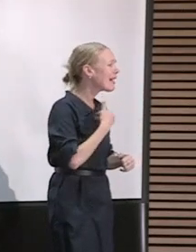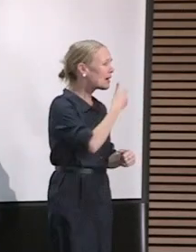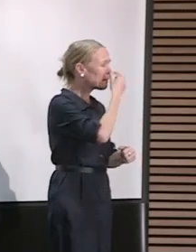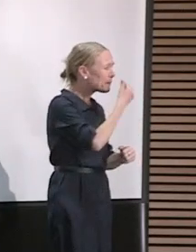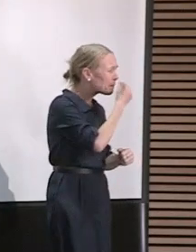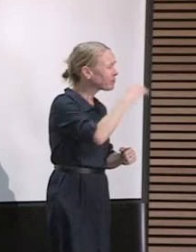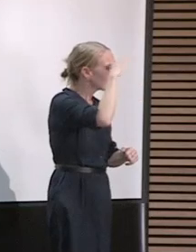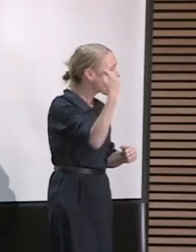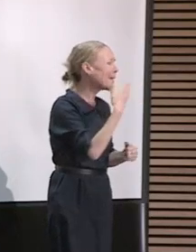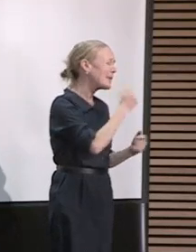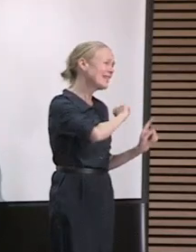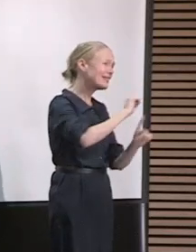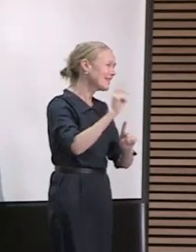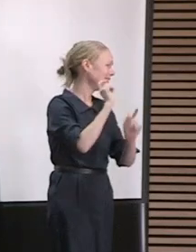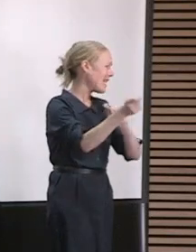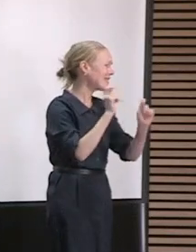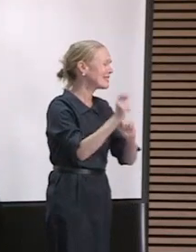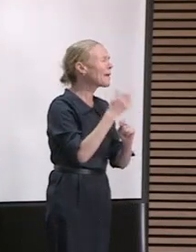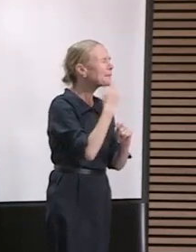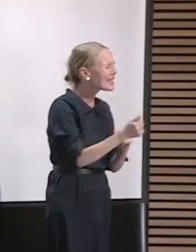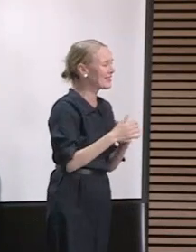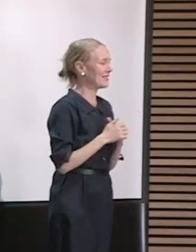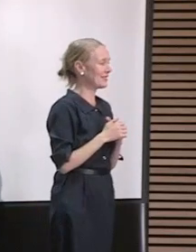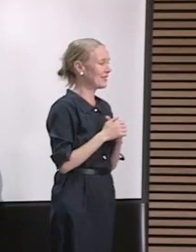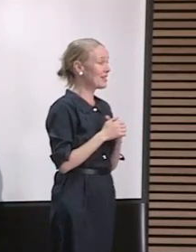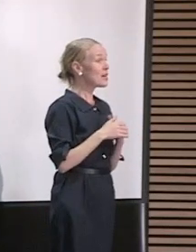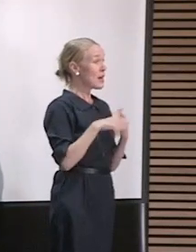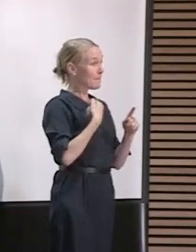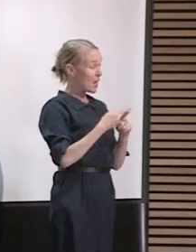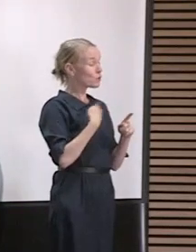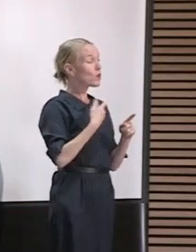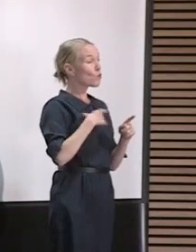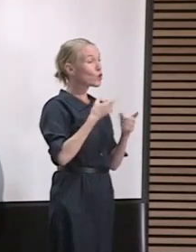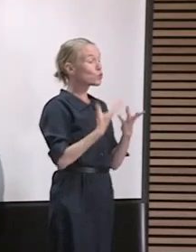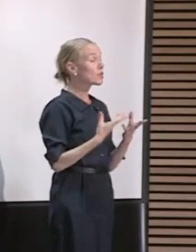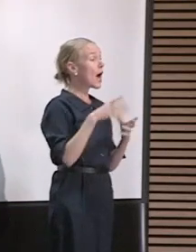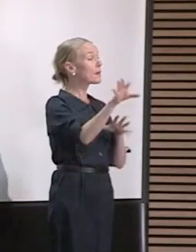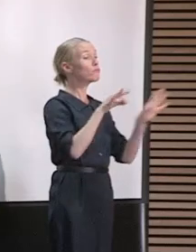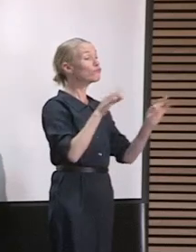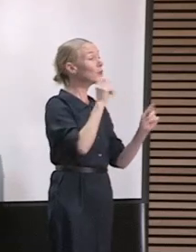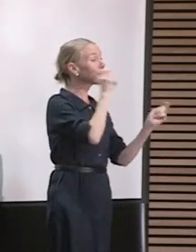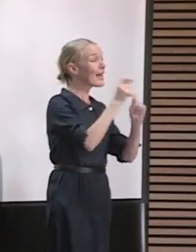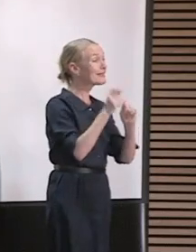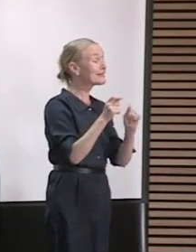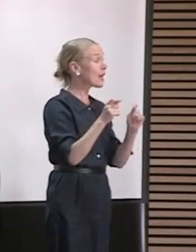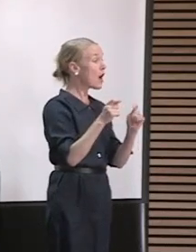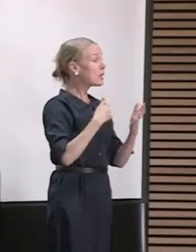symptoms. So, say yes to the test - we keep repeating that over and over again. We're also looking at how we